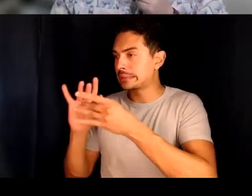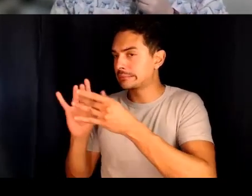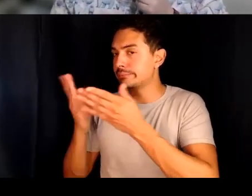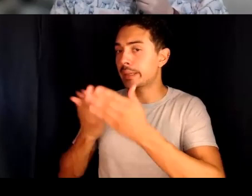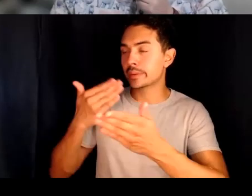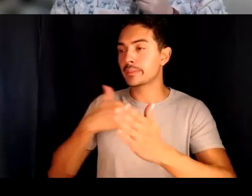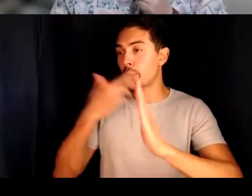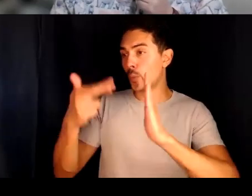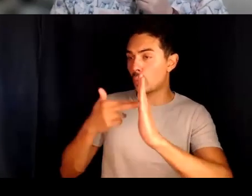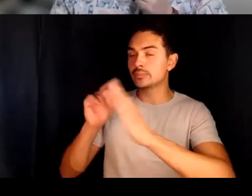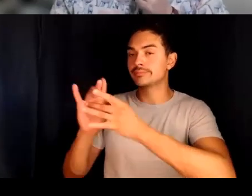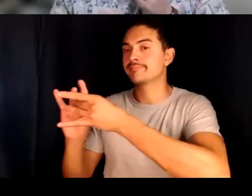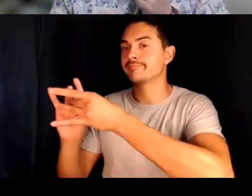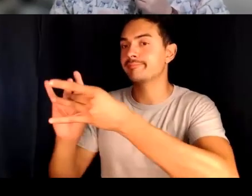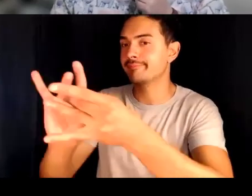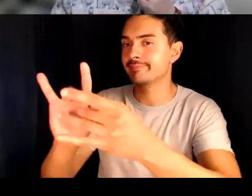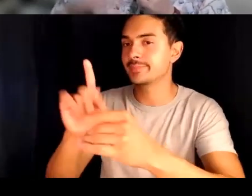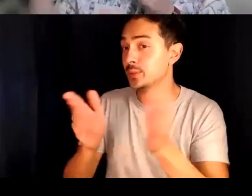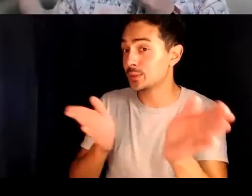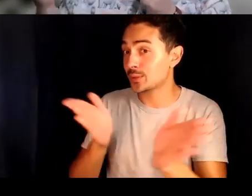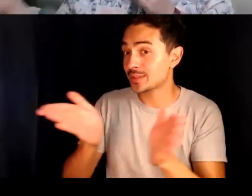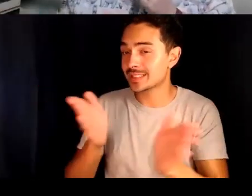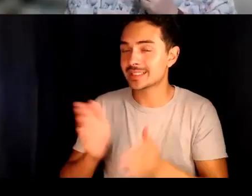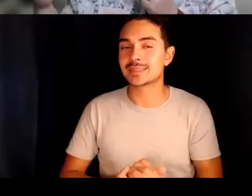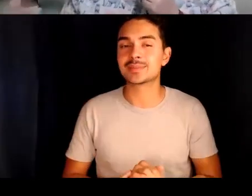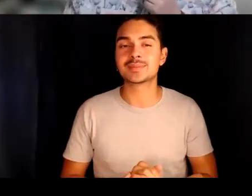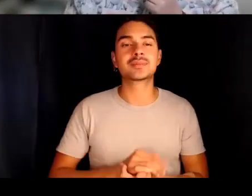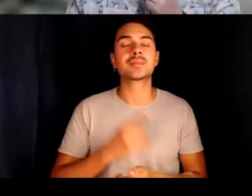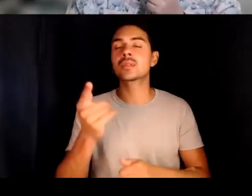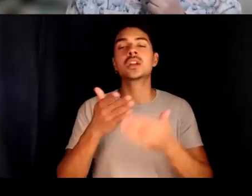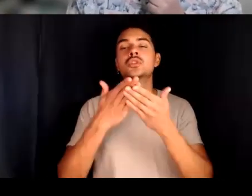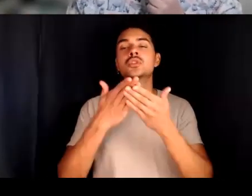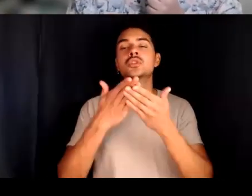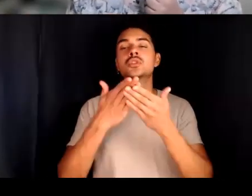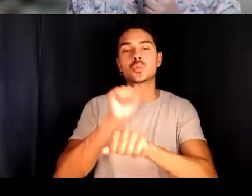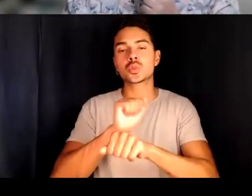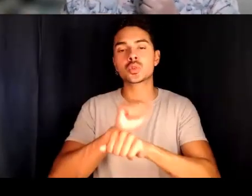who do provide those services. And in general, just work to normalize talking about mental health.